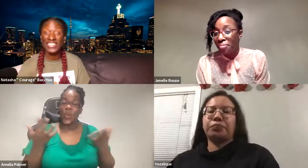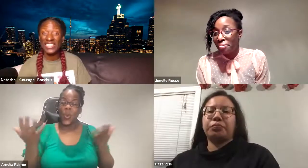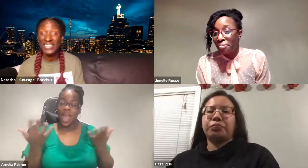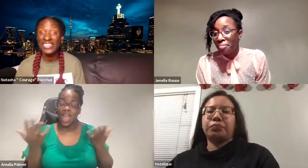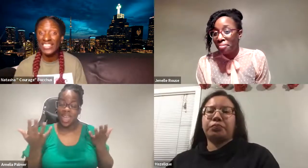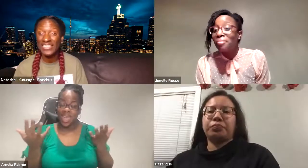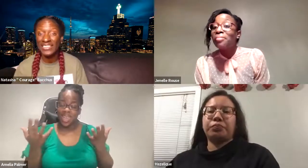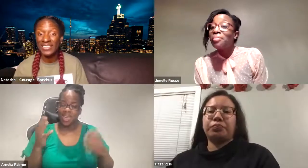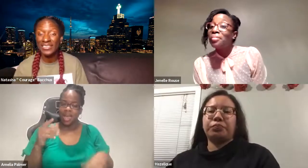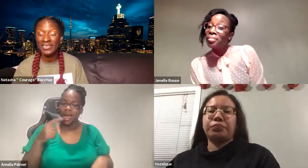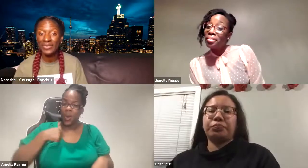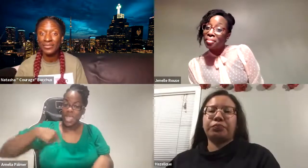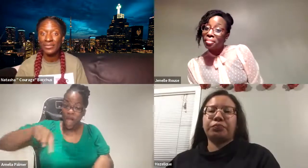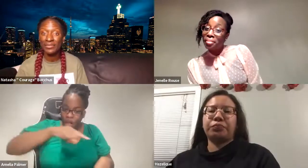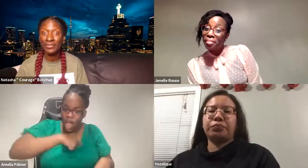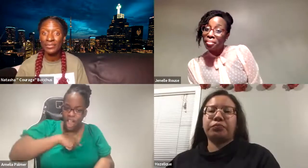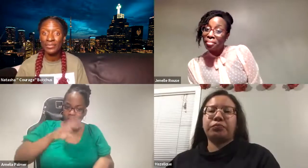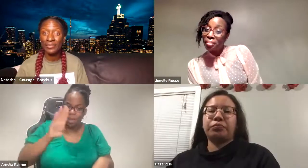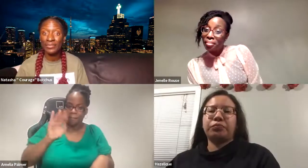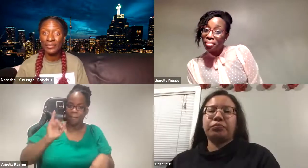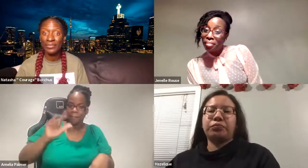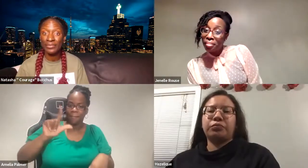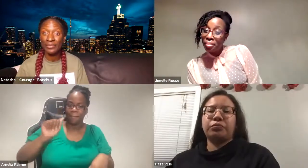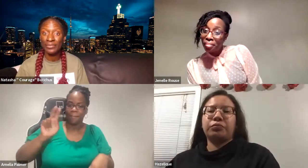to doing that our whole lives - and that says amelia